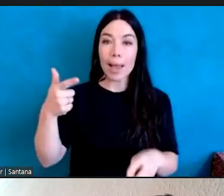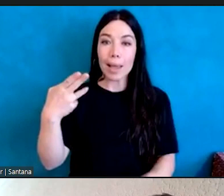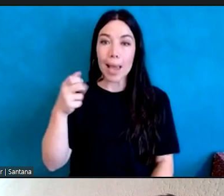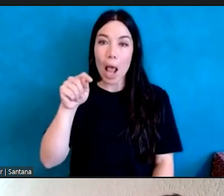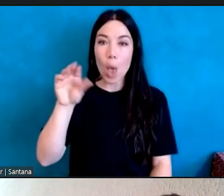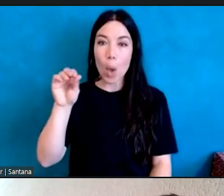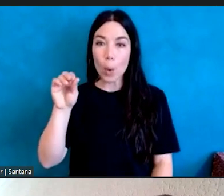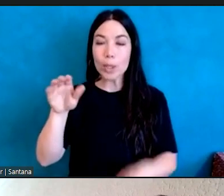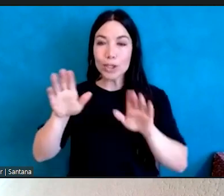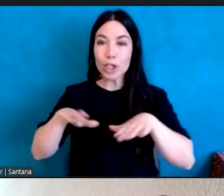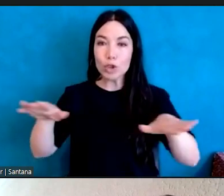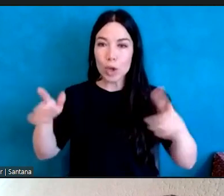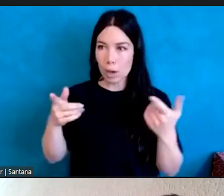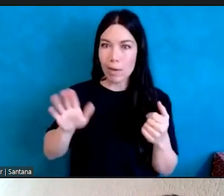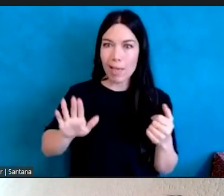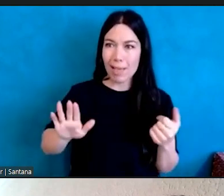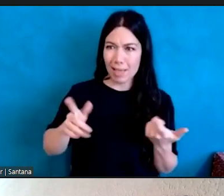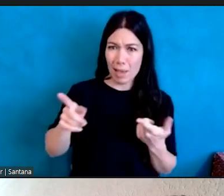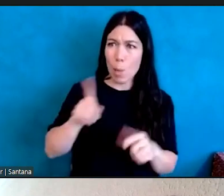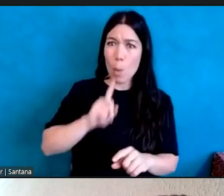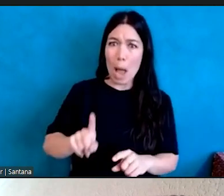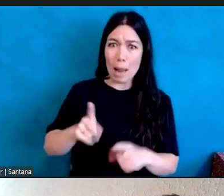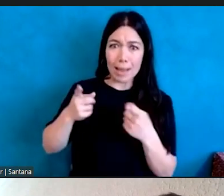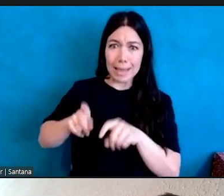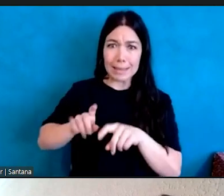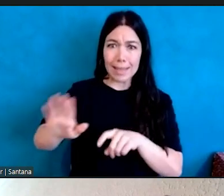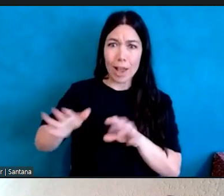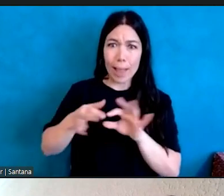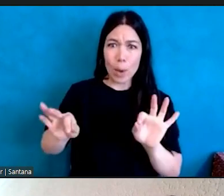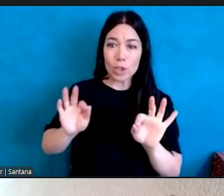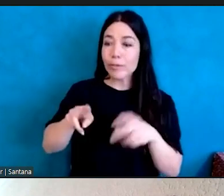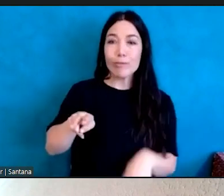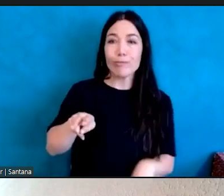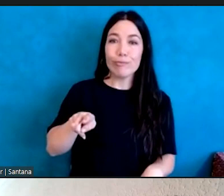And if they considered to be, you know, not sufficiently proficient enough, then